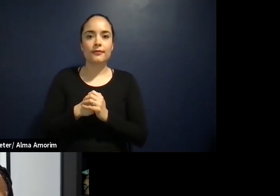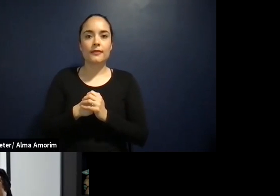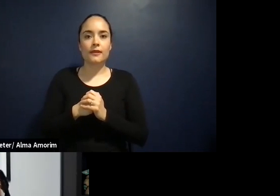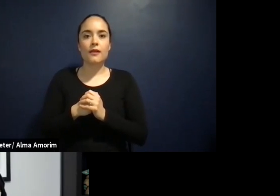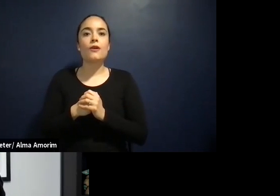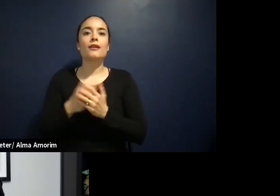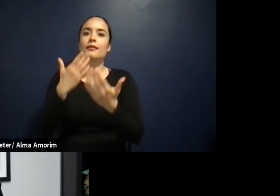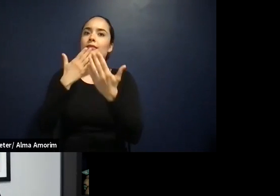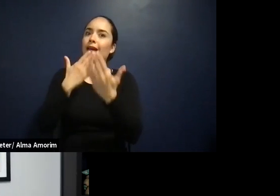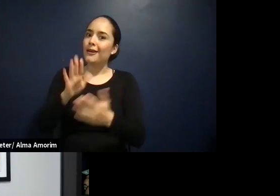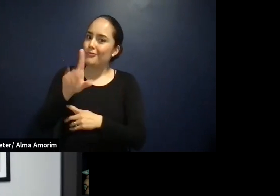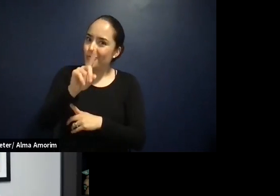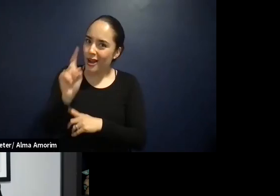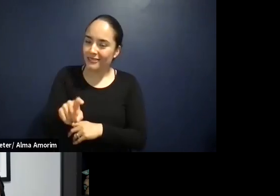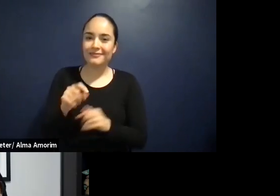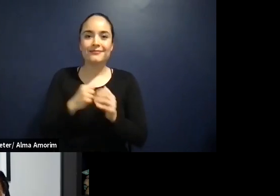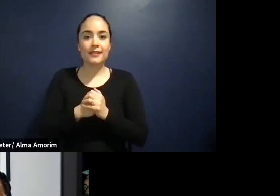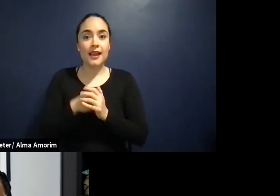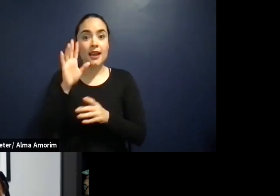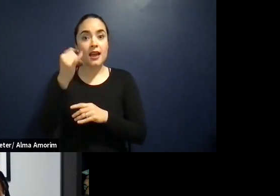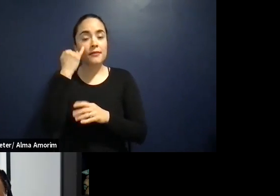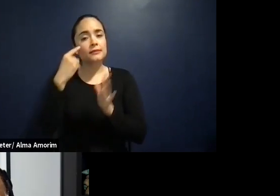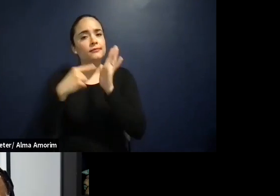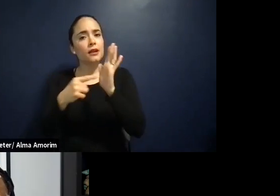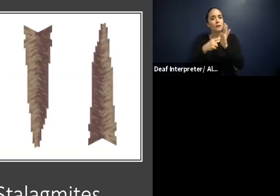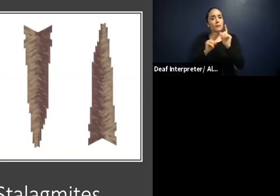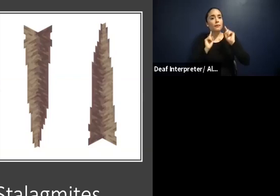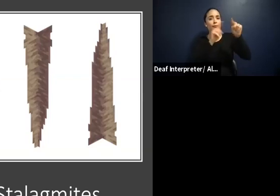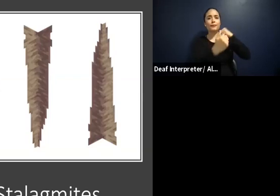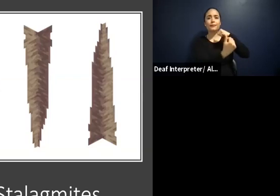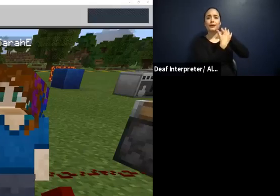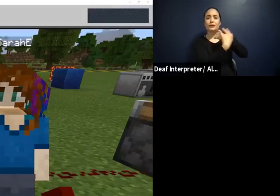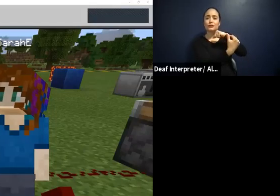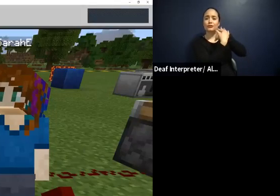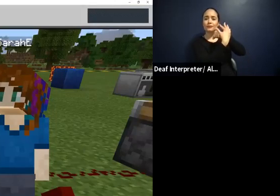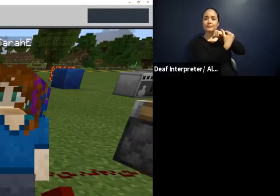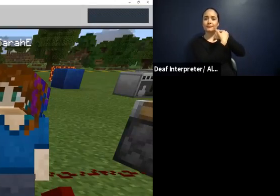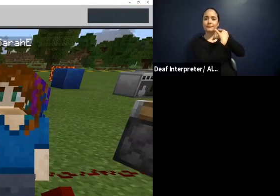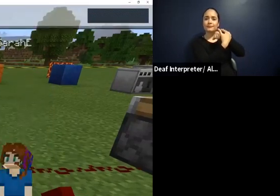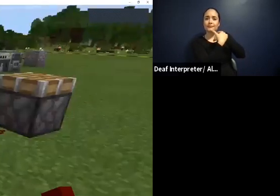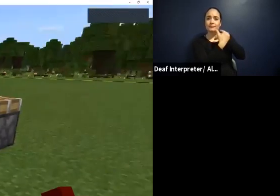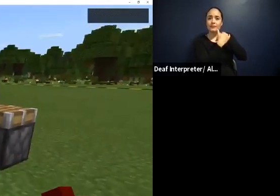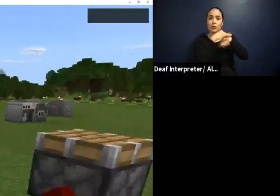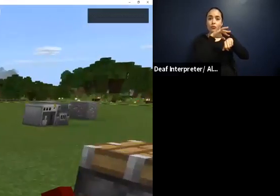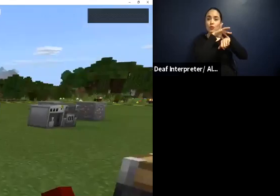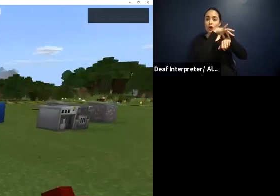to go to a beach, the most common mineral that we find on Earth is quartz, so if you were to